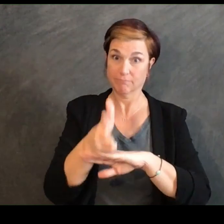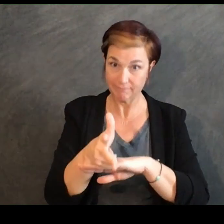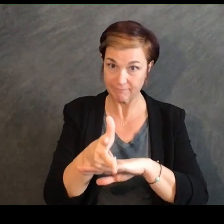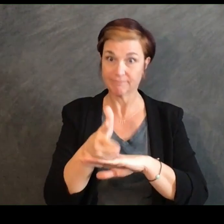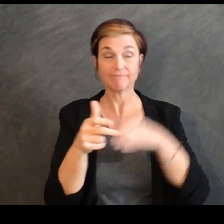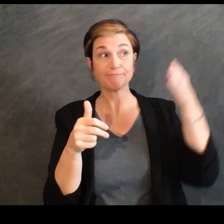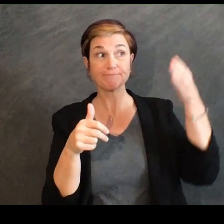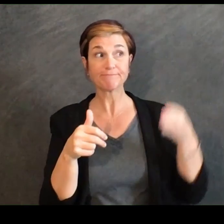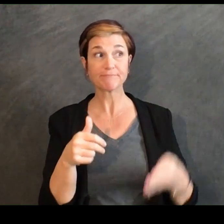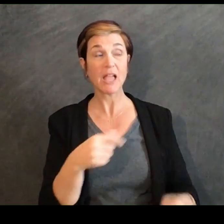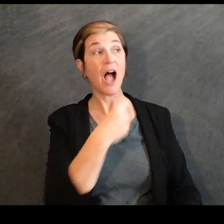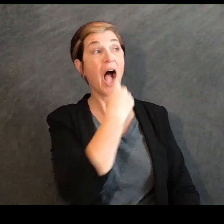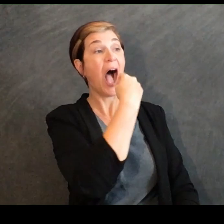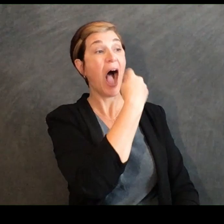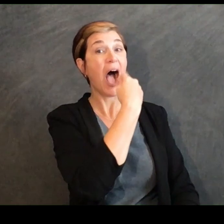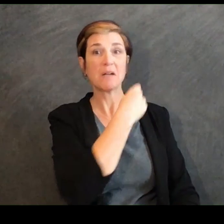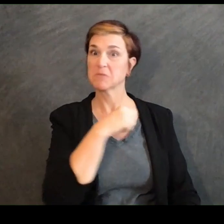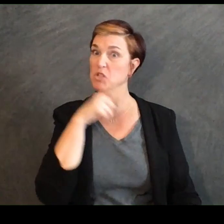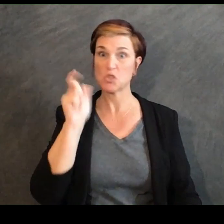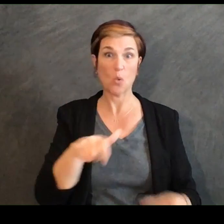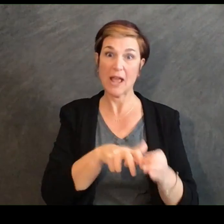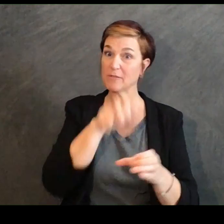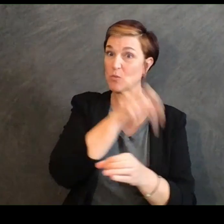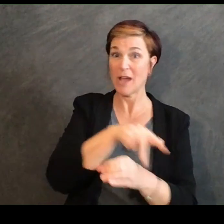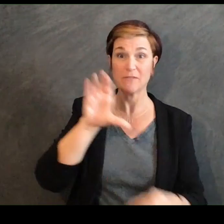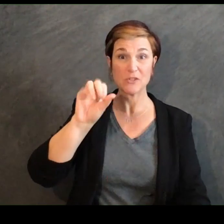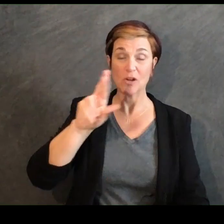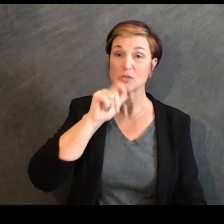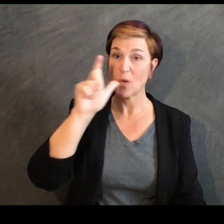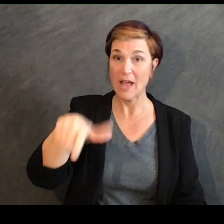car I want to thank Google Google is helping